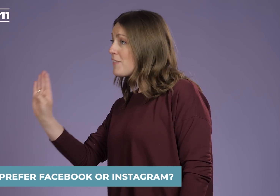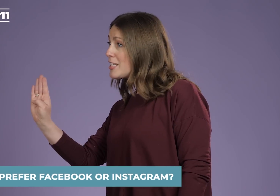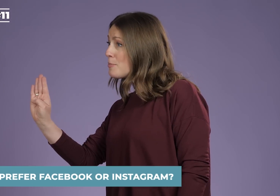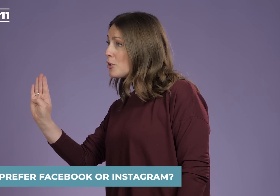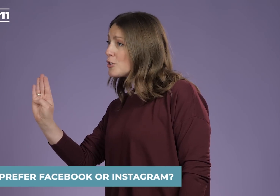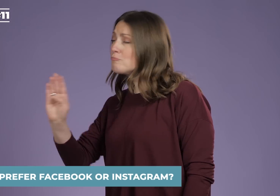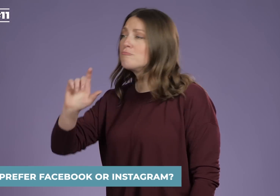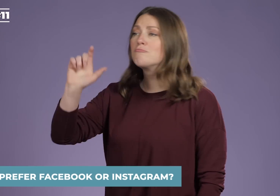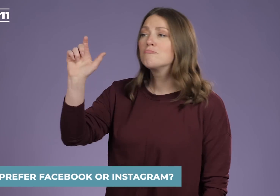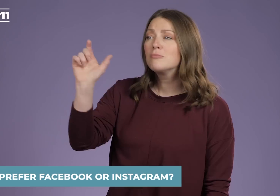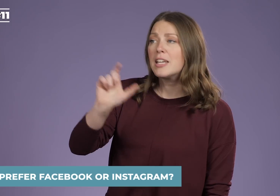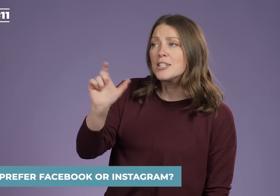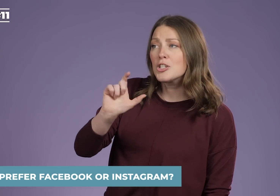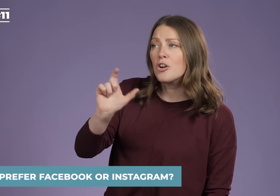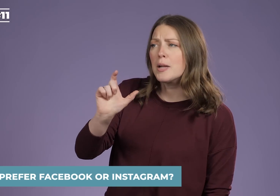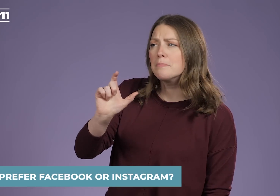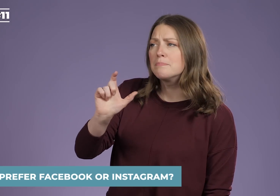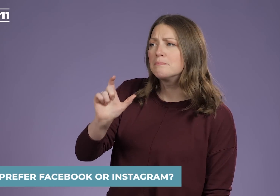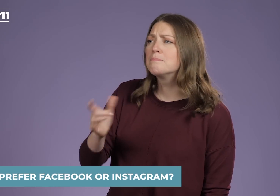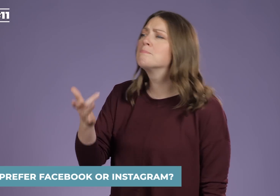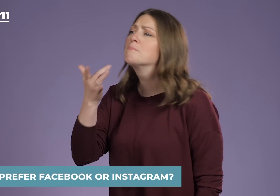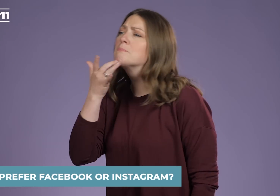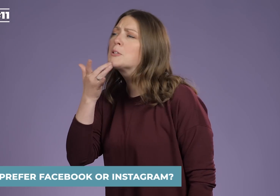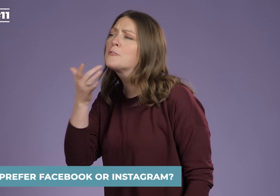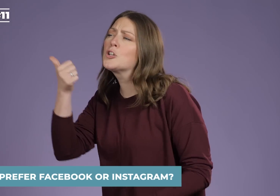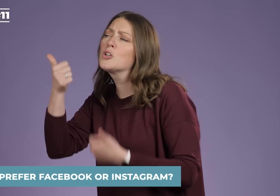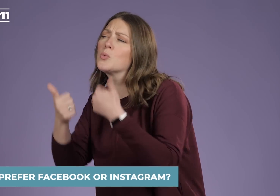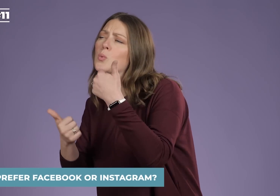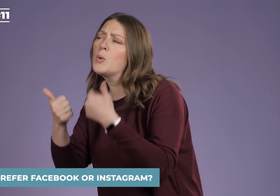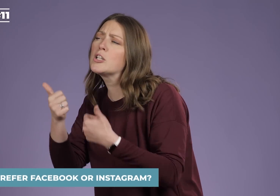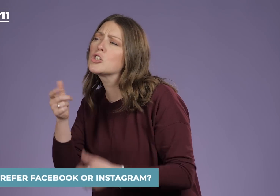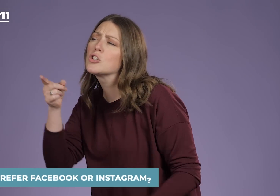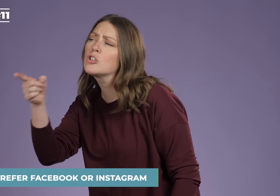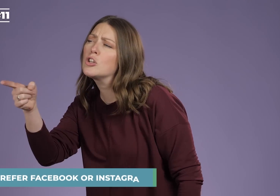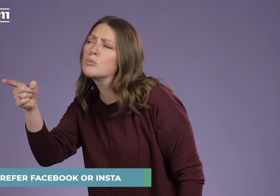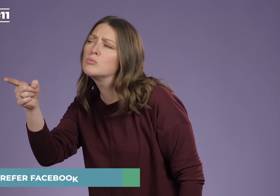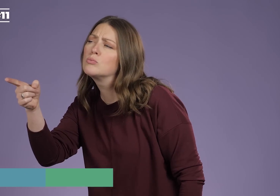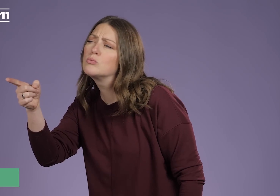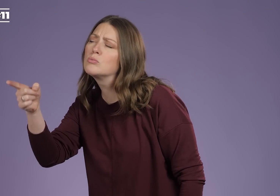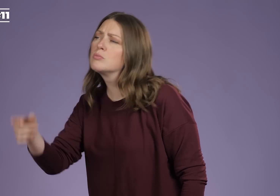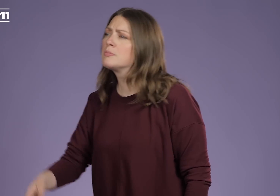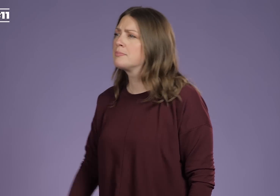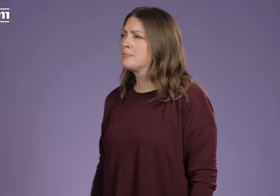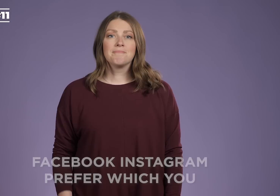Facebook. Instagram. Prefer which you.